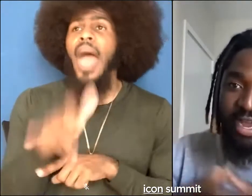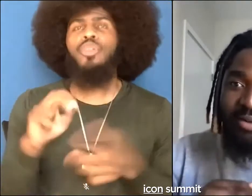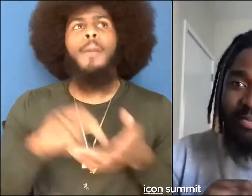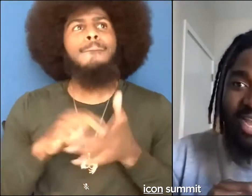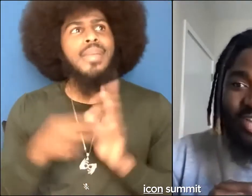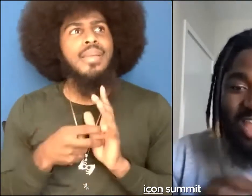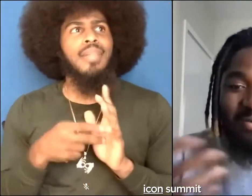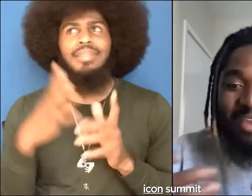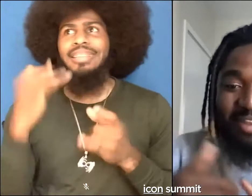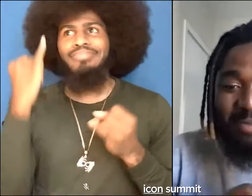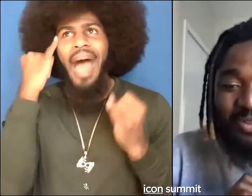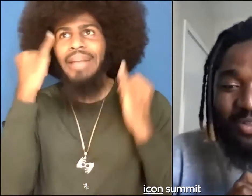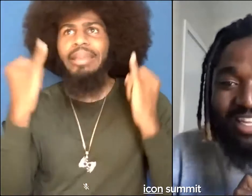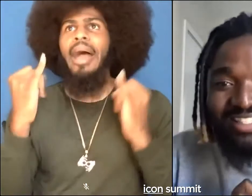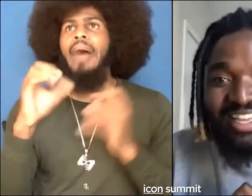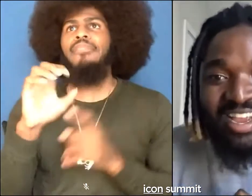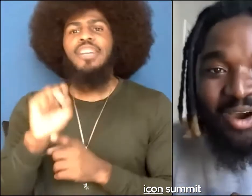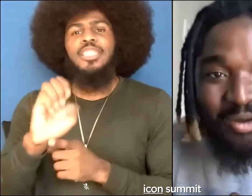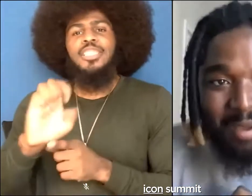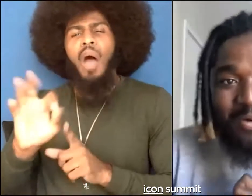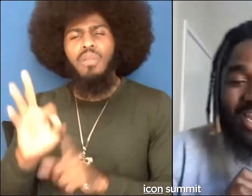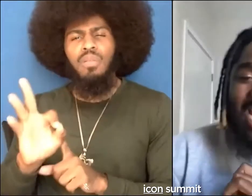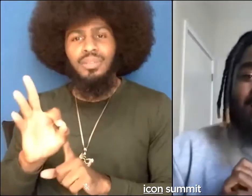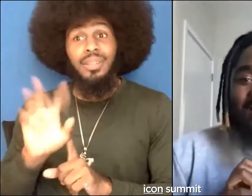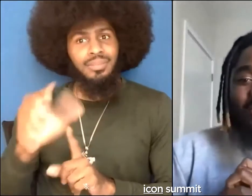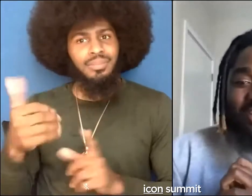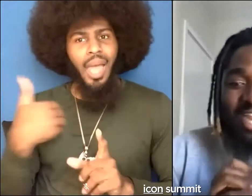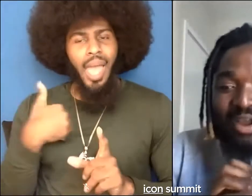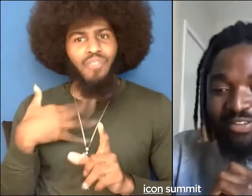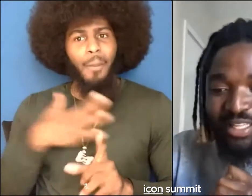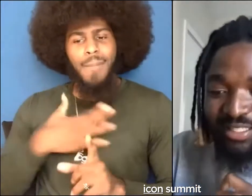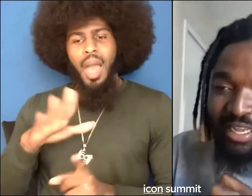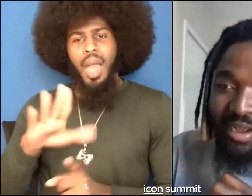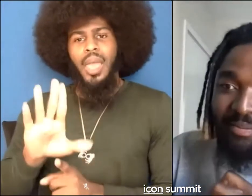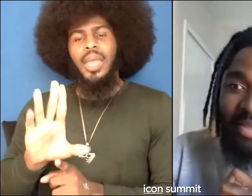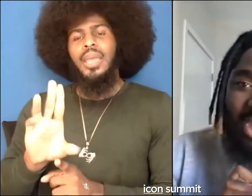Actually, I have an episode on this on my podcast that you could check out after this.